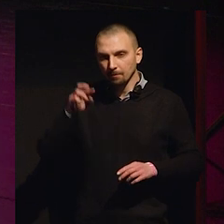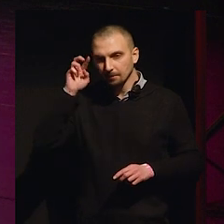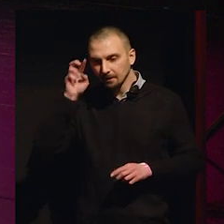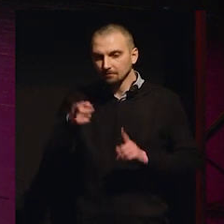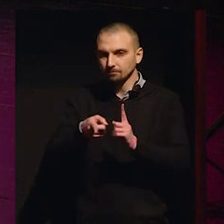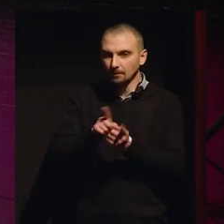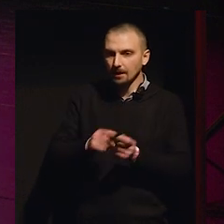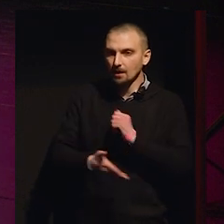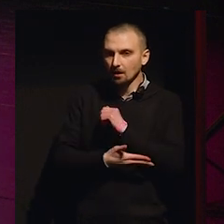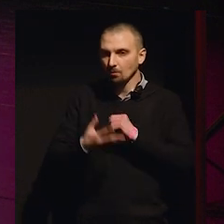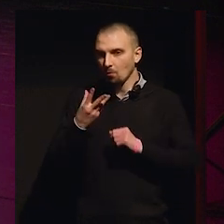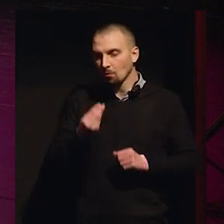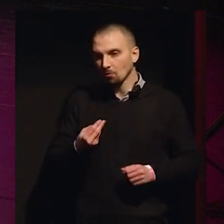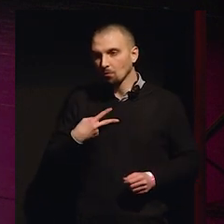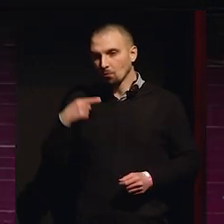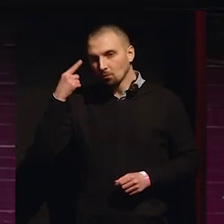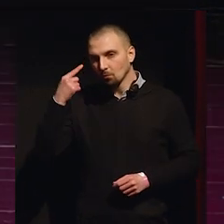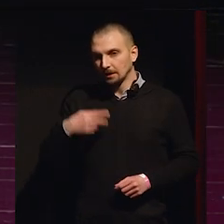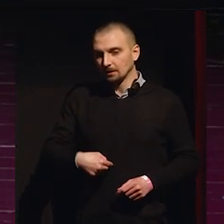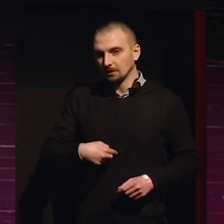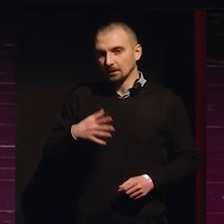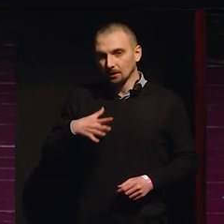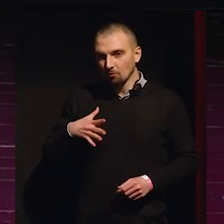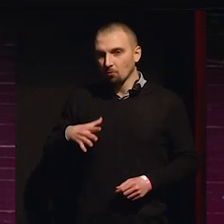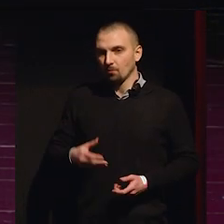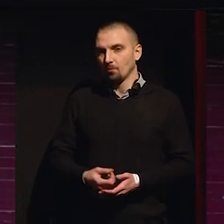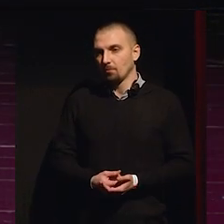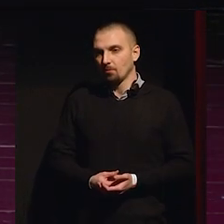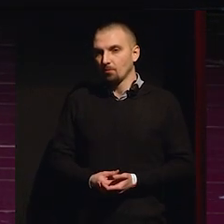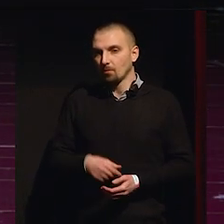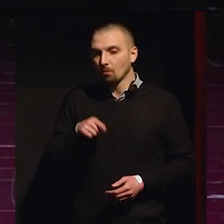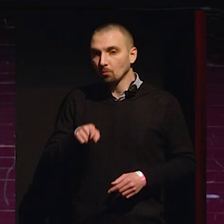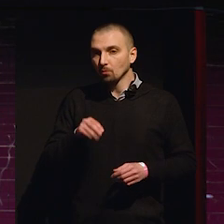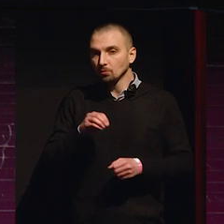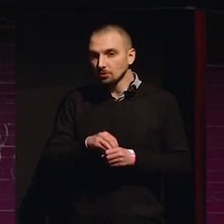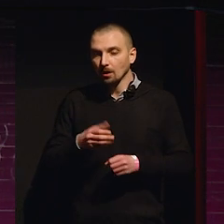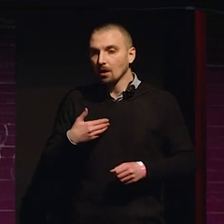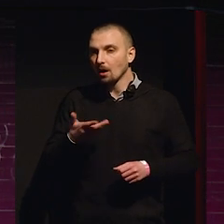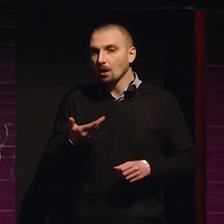into a mold to the end of their lives. And the best thing we can do for that is